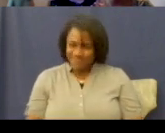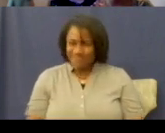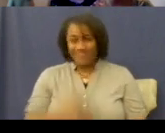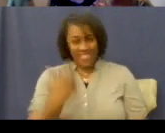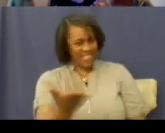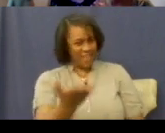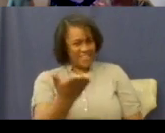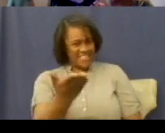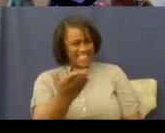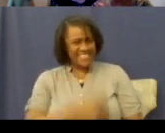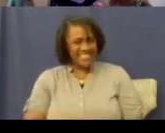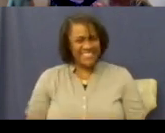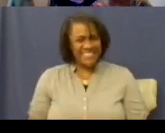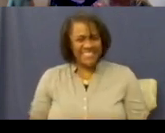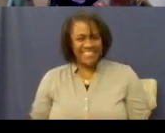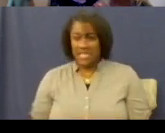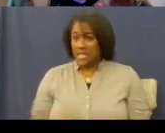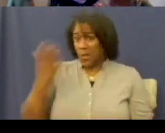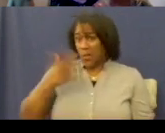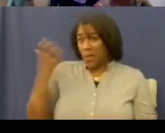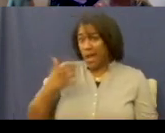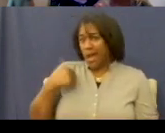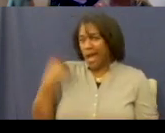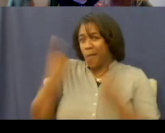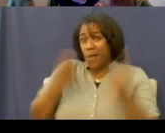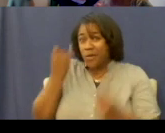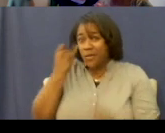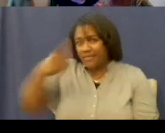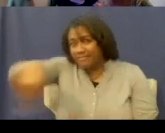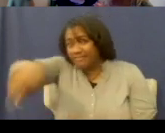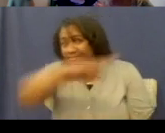Wow, I wonder if the kids and their parents out there got it.